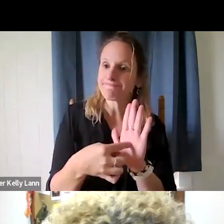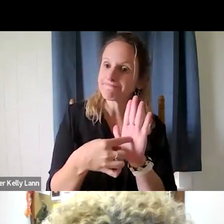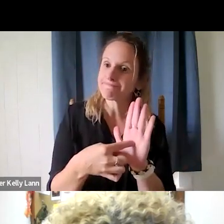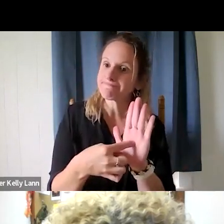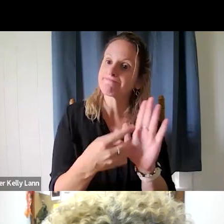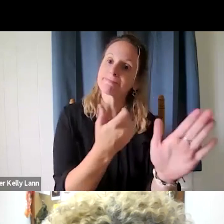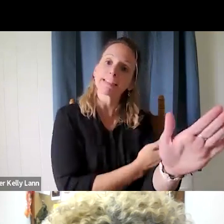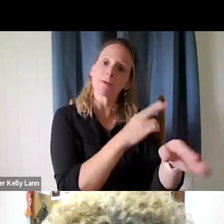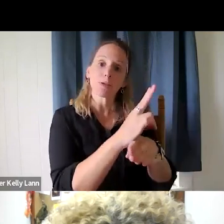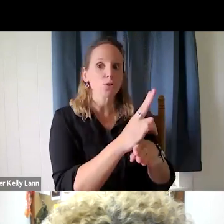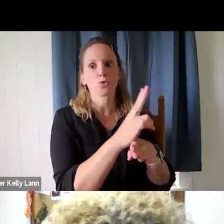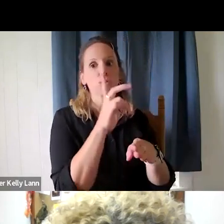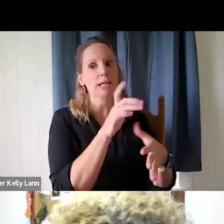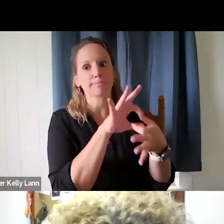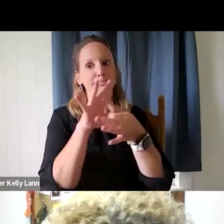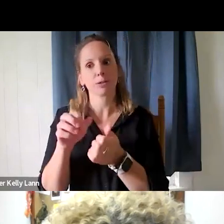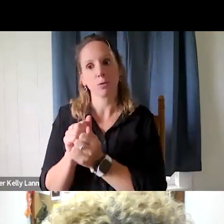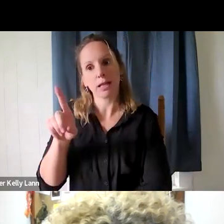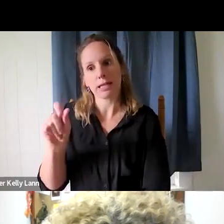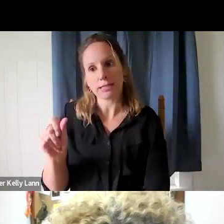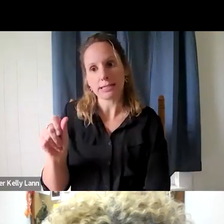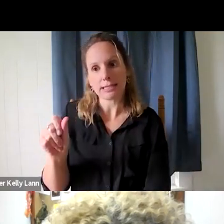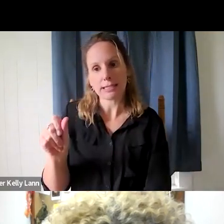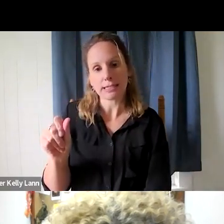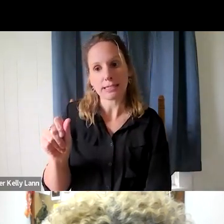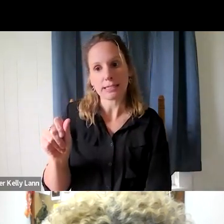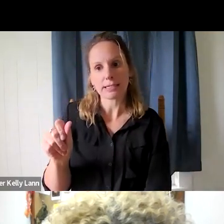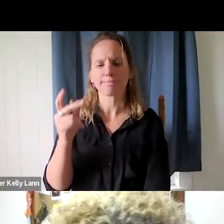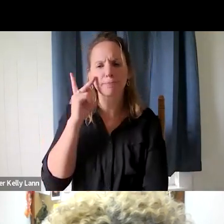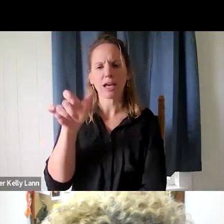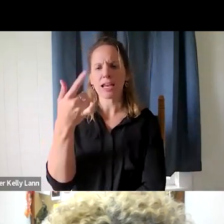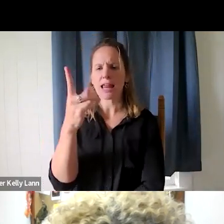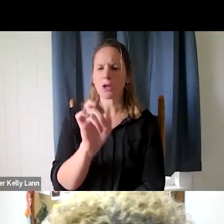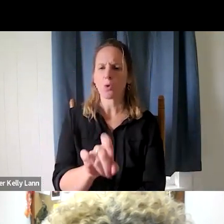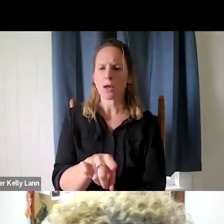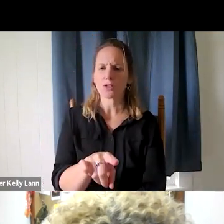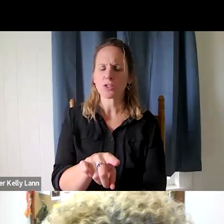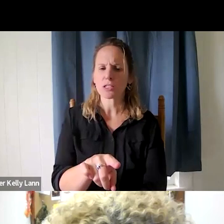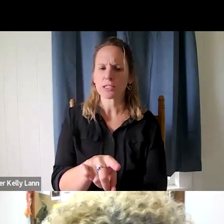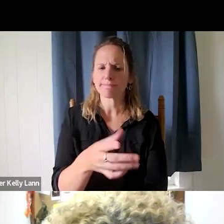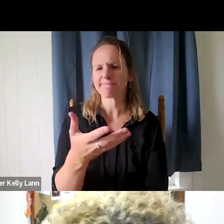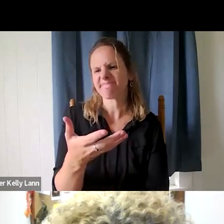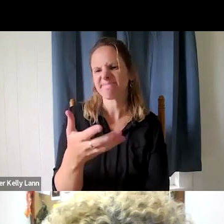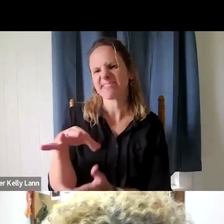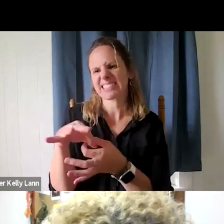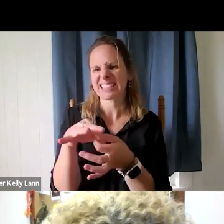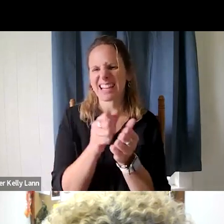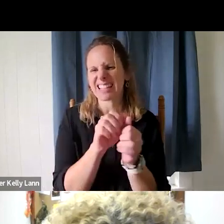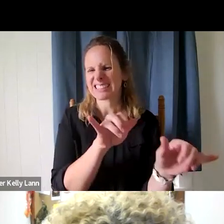is not material to their disability. So I saw another question that kind of ties into this and it's more